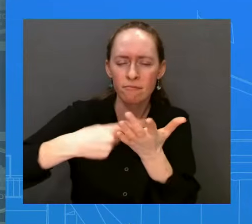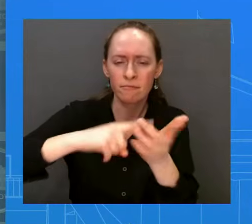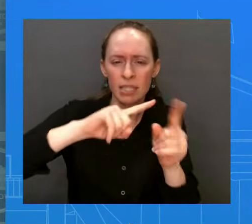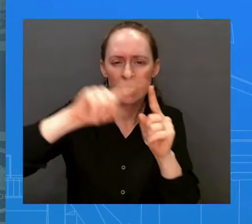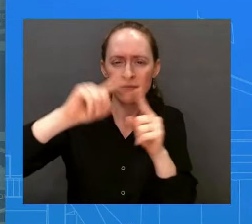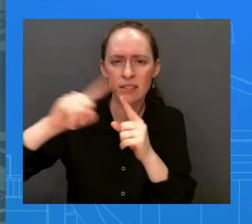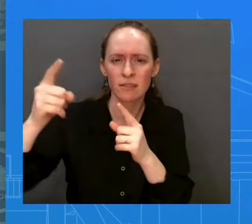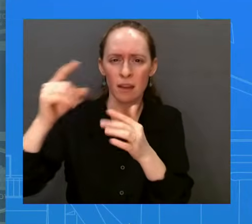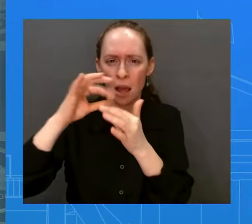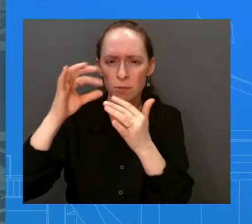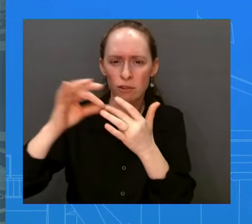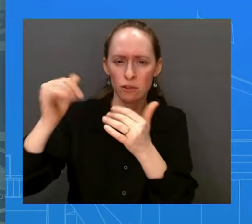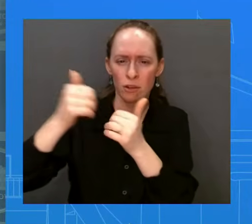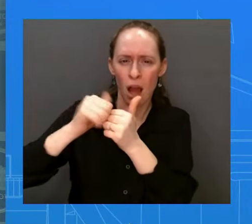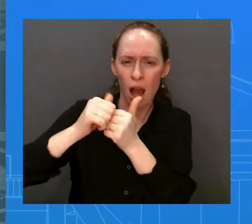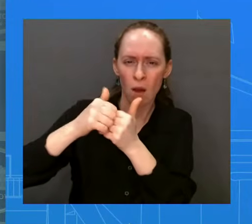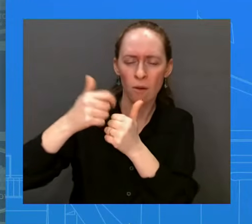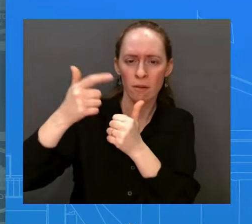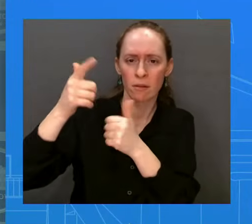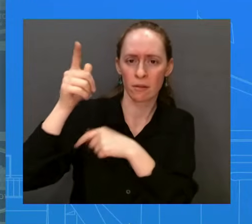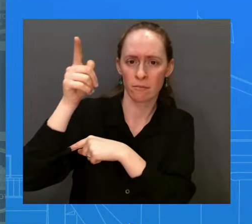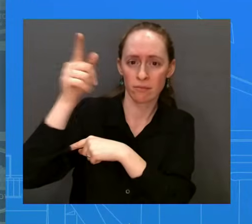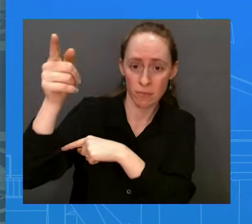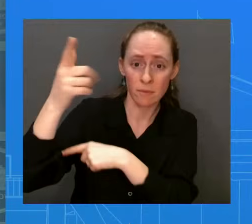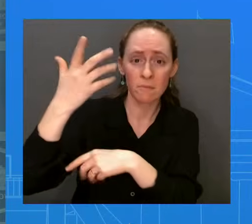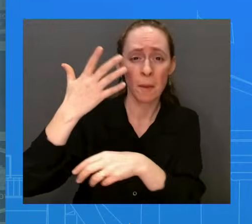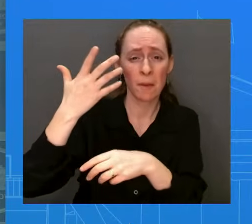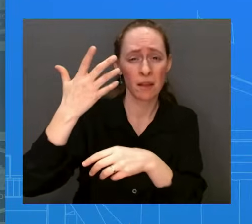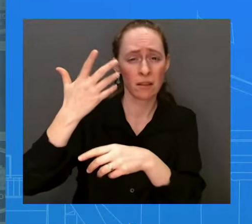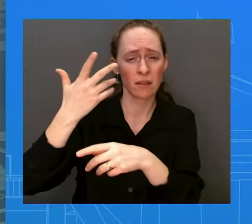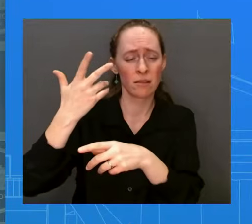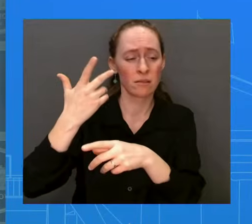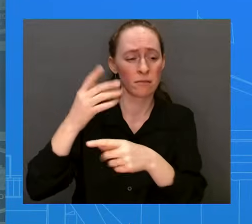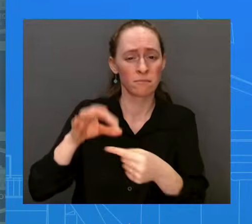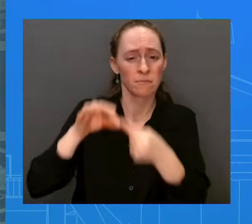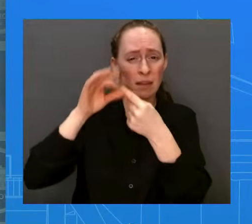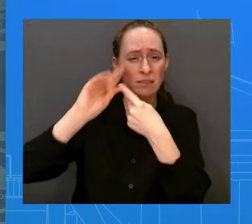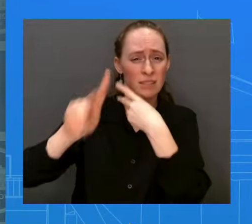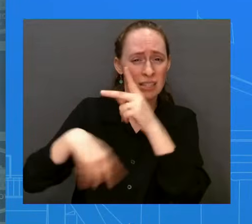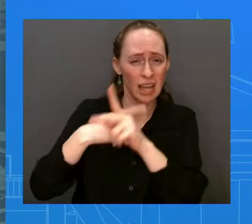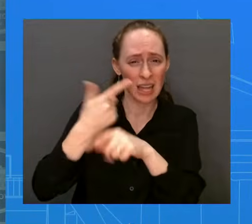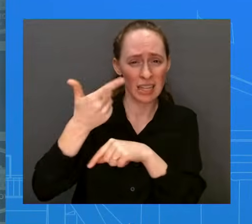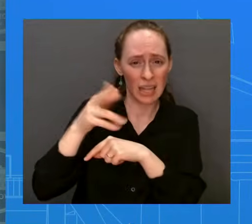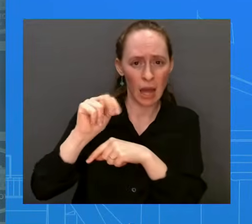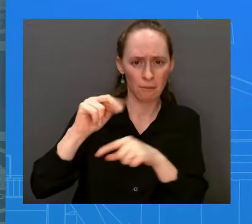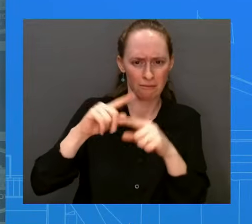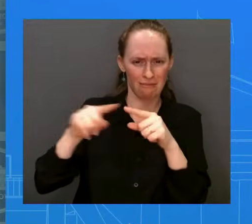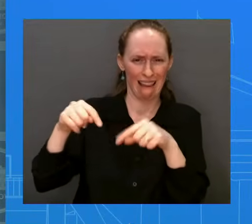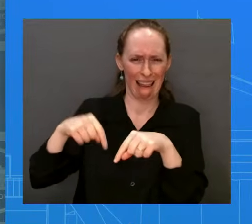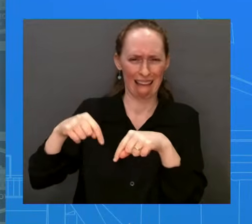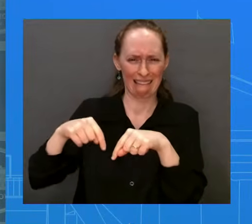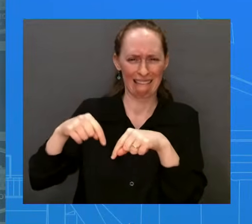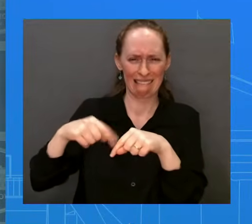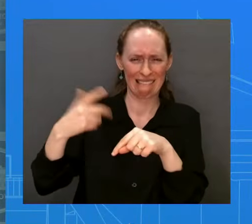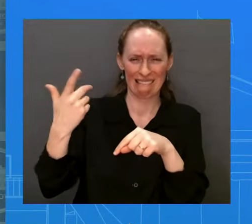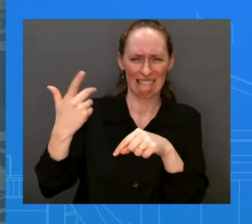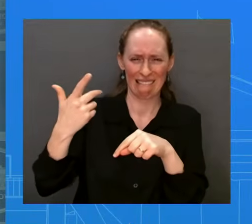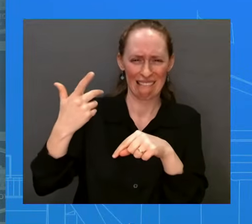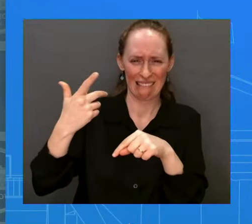to the pilots themselves. So this was the safest, most effective way to do that. Now, where we go from here, I think we just don't know right now,